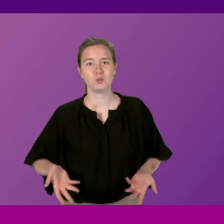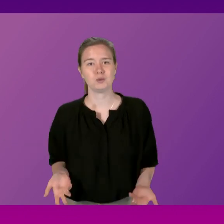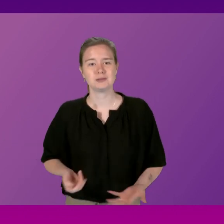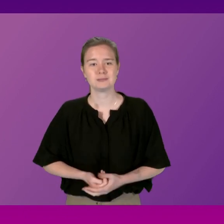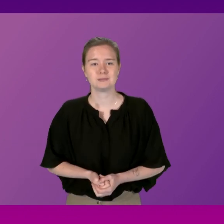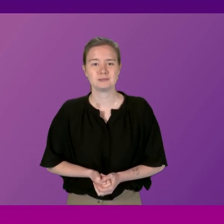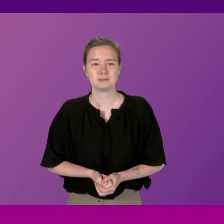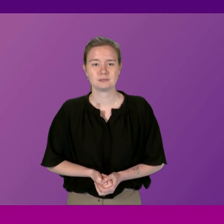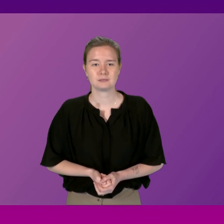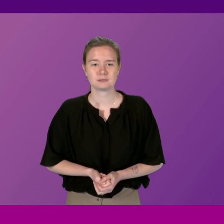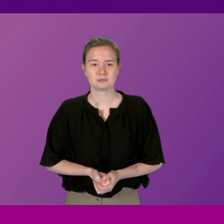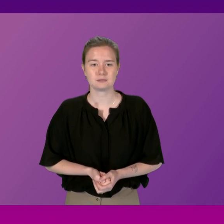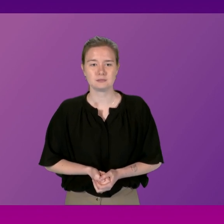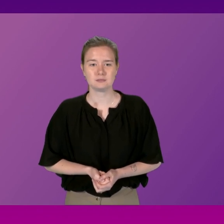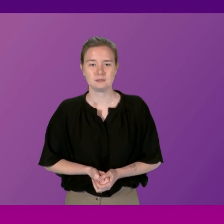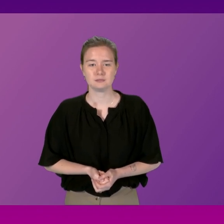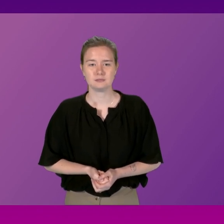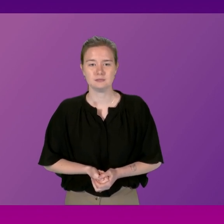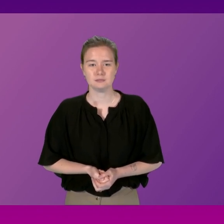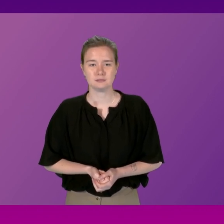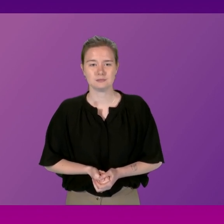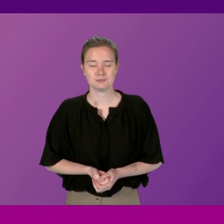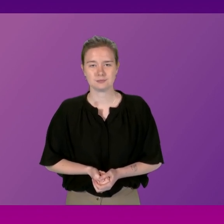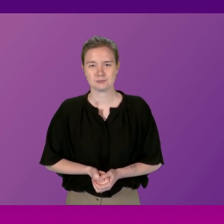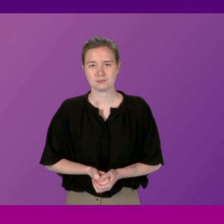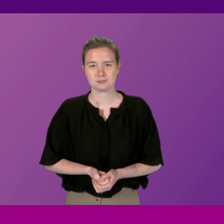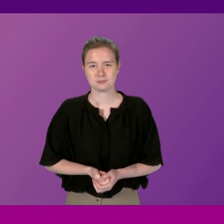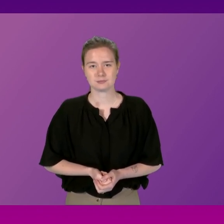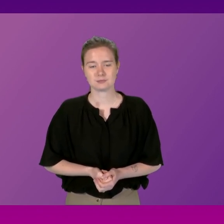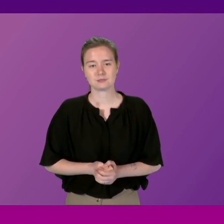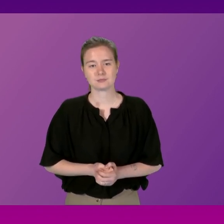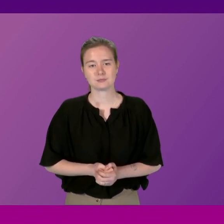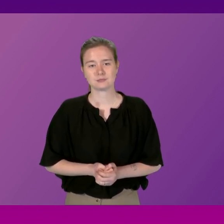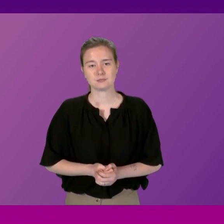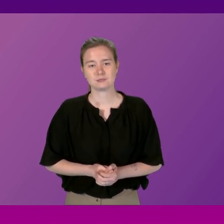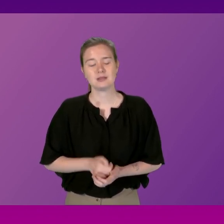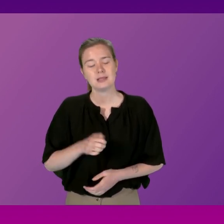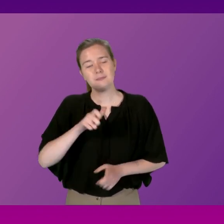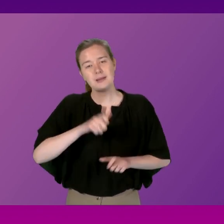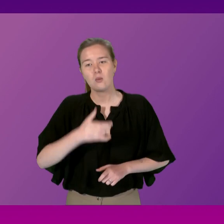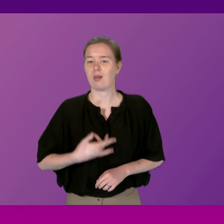Where is the mention in the motion of people who had life-saving treatment stopped?